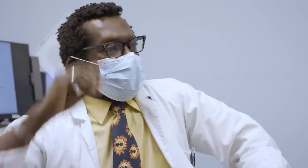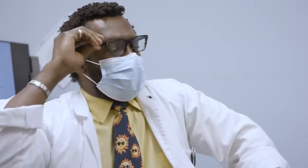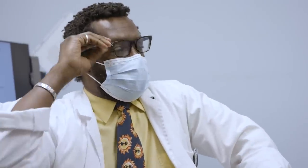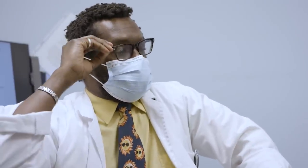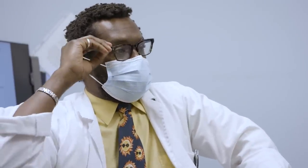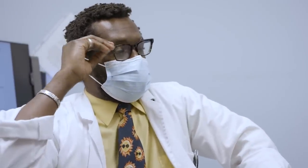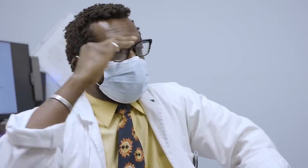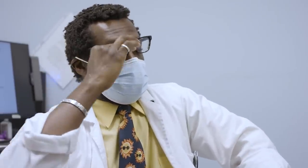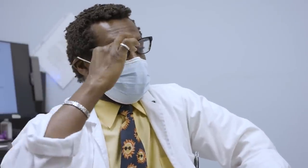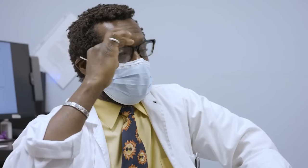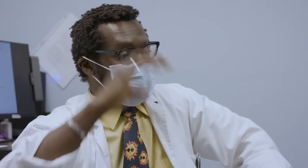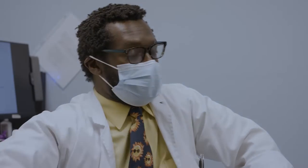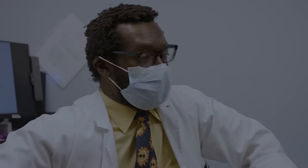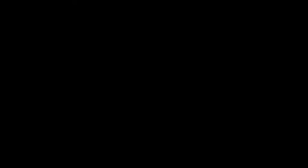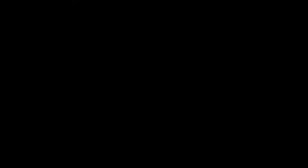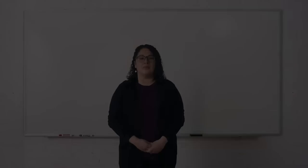[exhales]